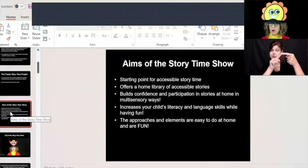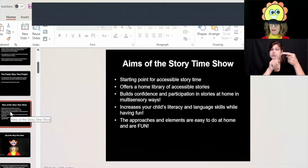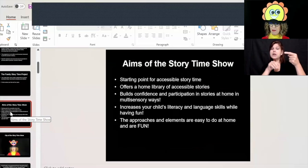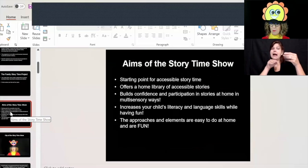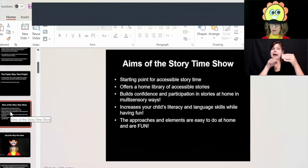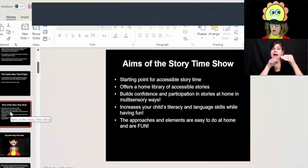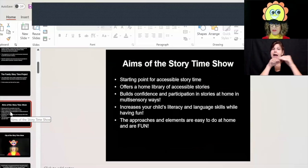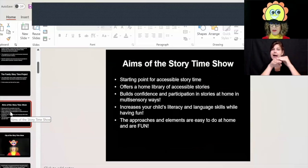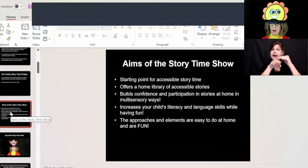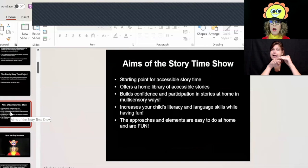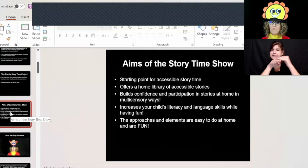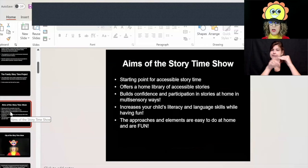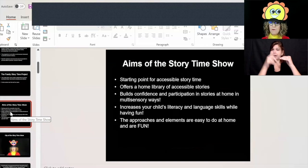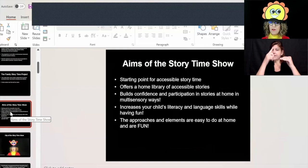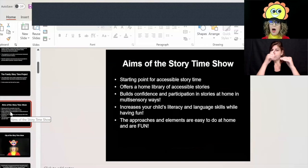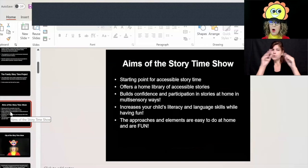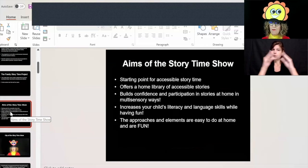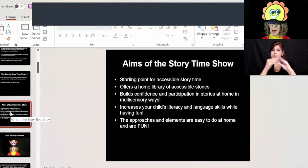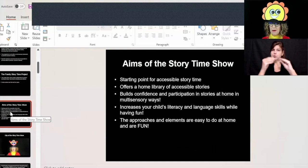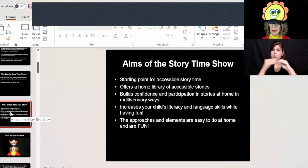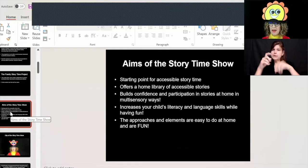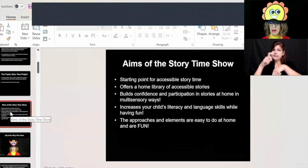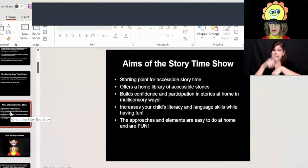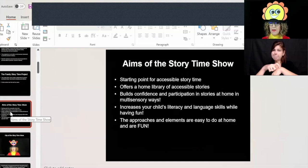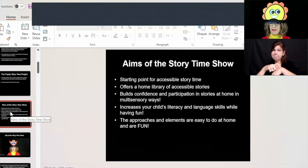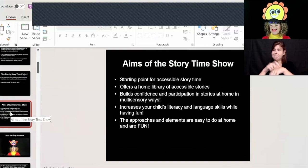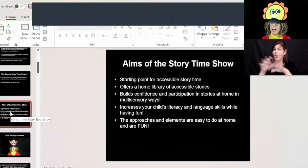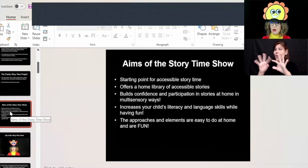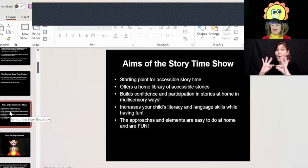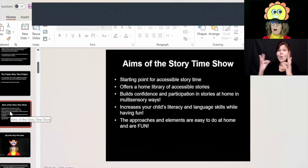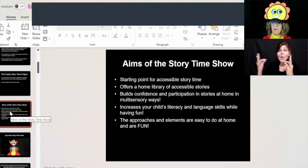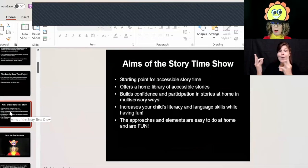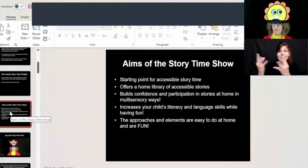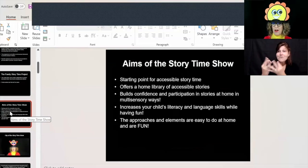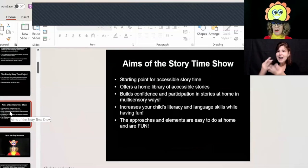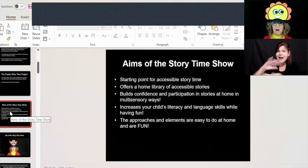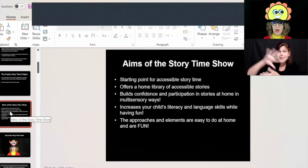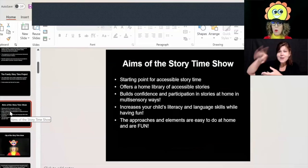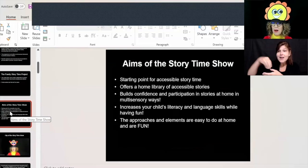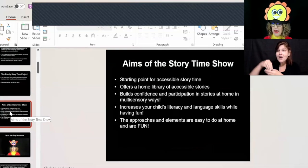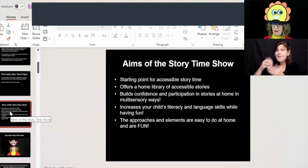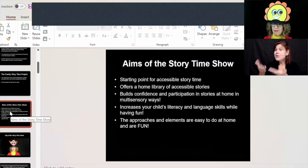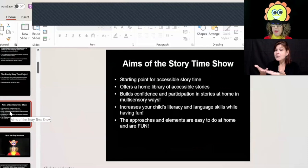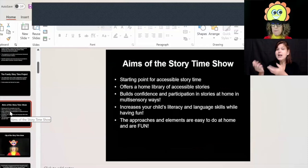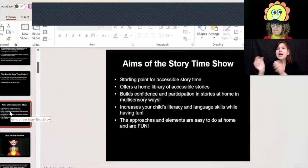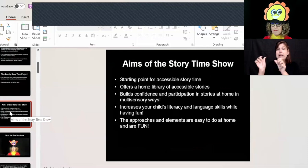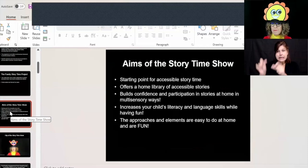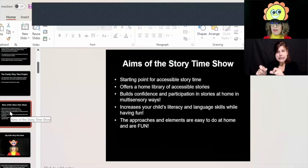to accessible story time for the whole family. It's inclusive of the whole family, of the whole class.